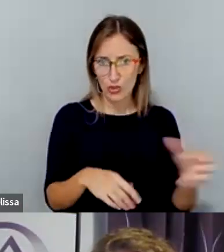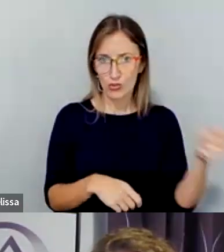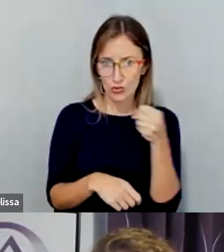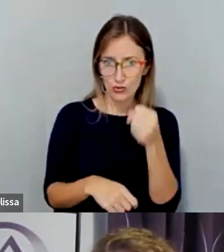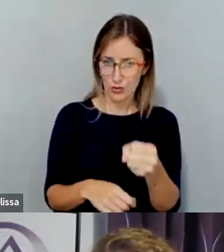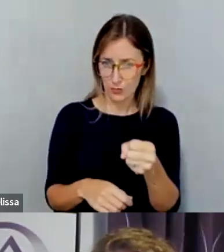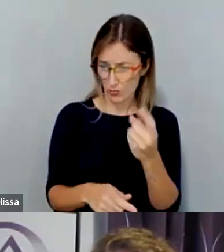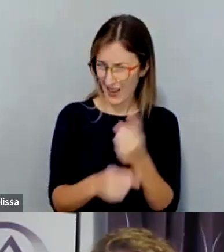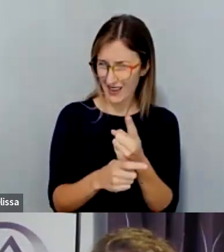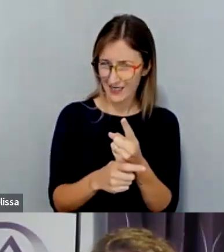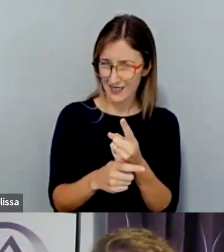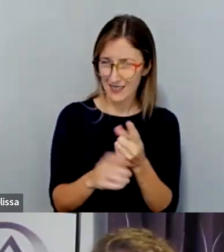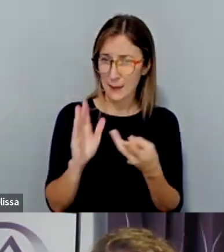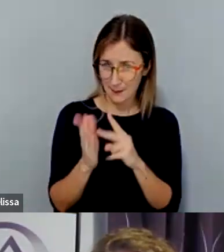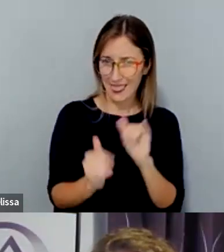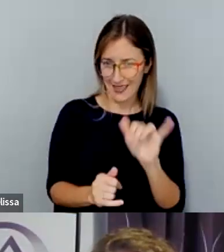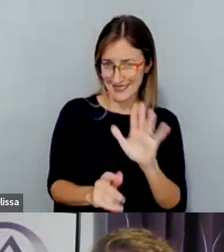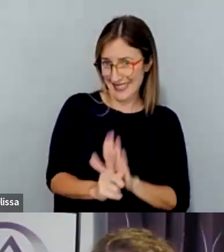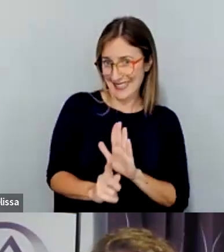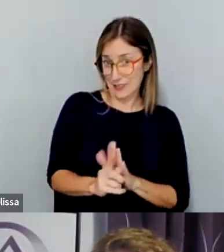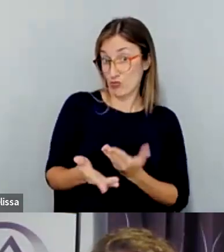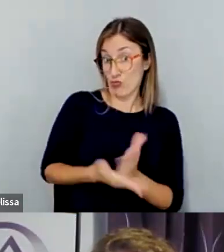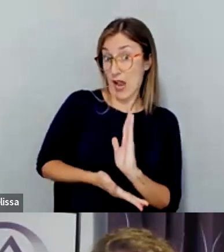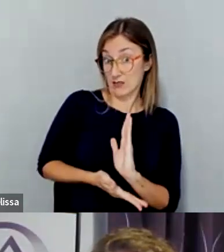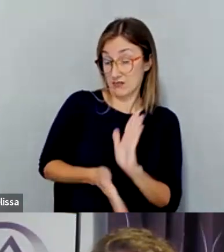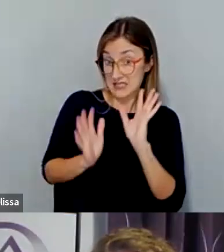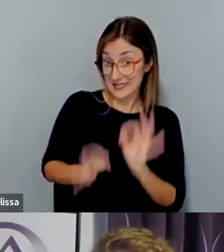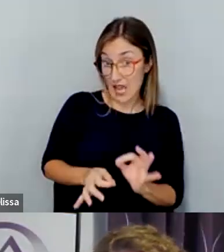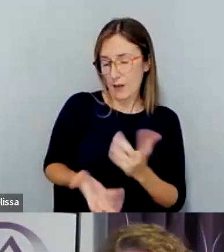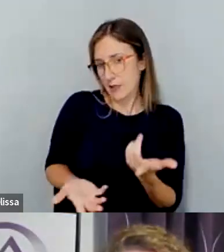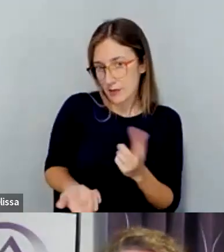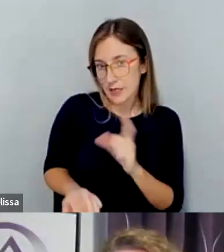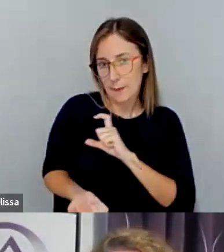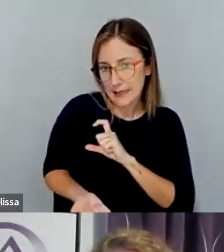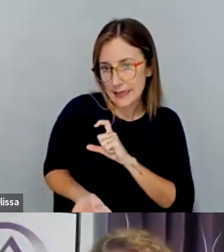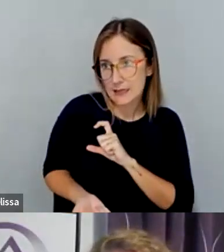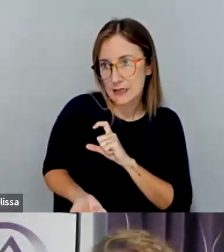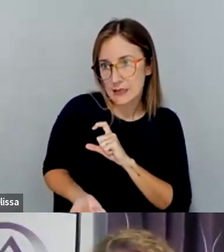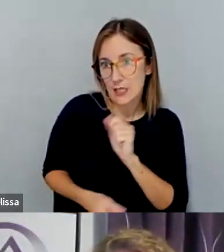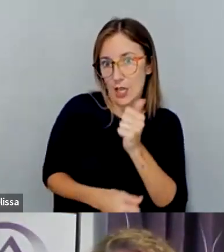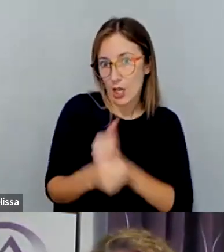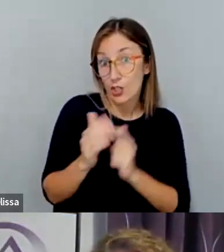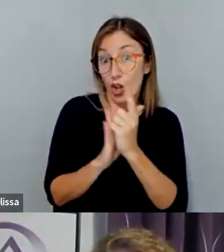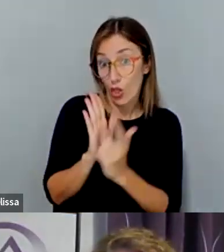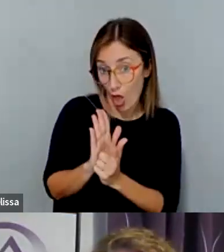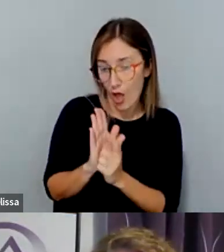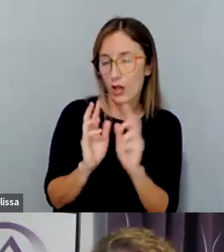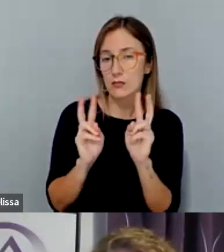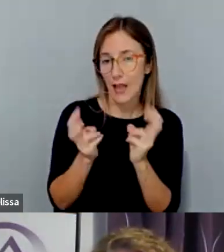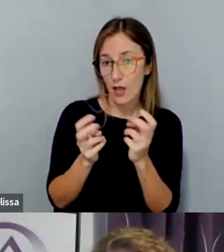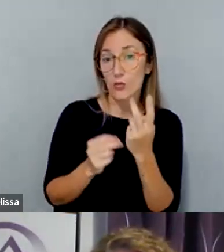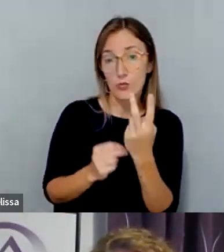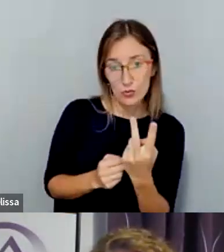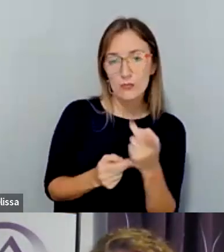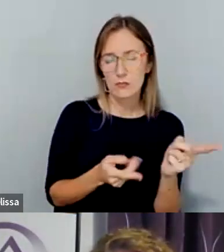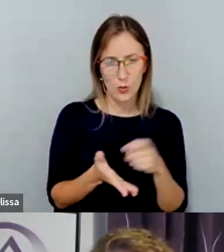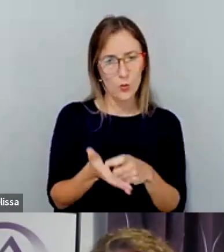: Correct me if I'm wrong, but you mentioned Jonathan asked to wait for a